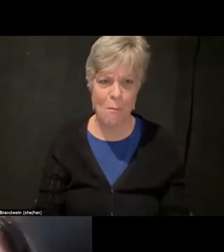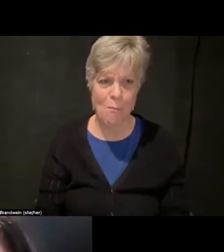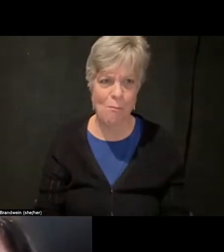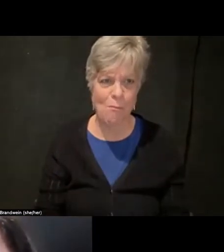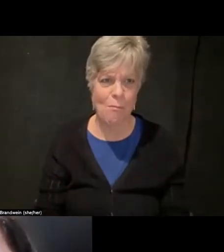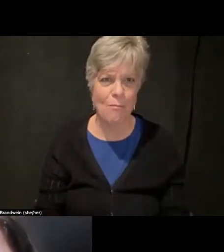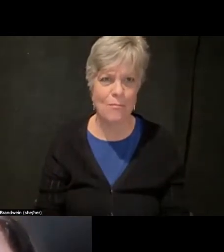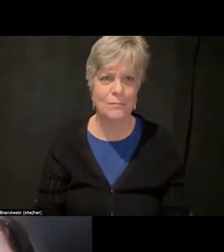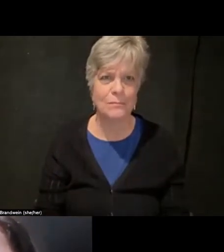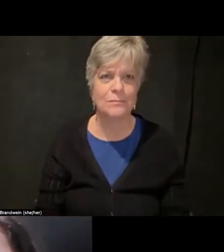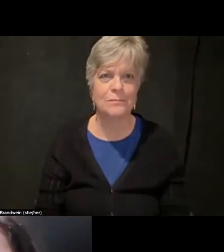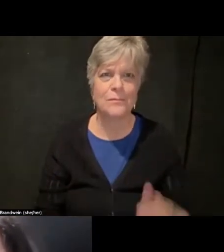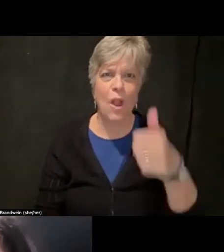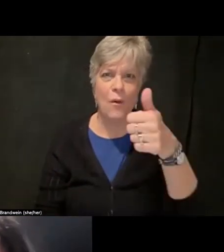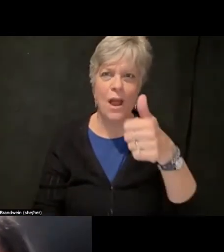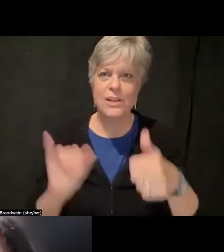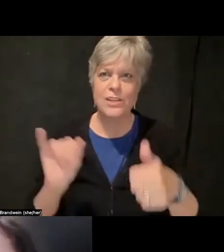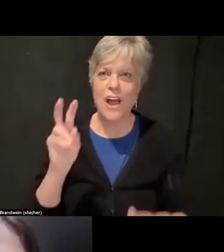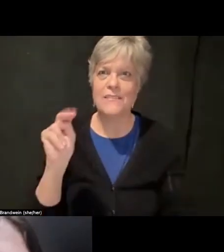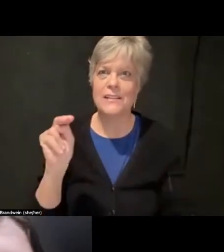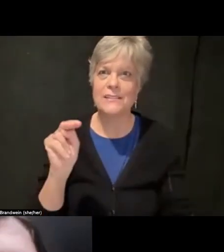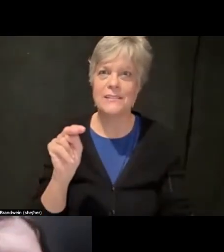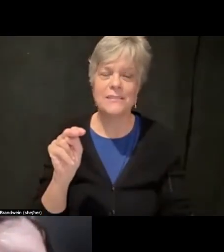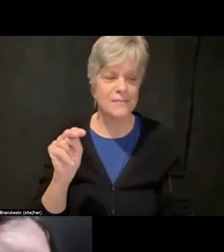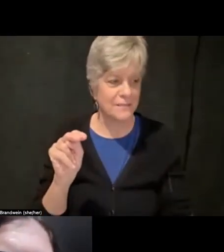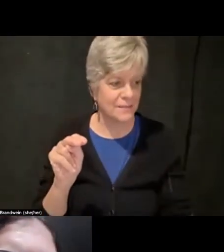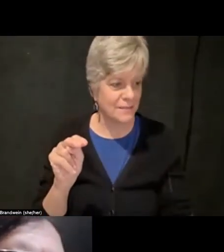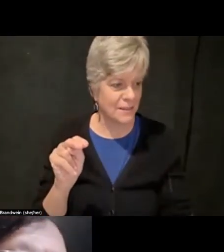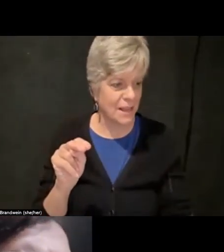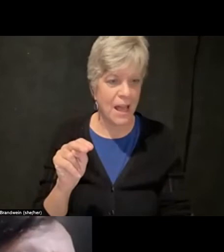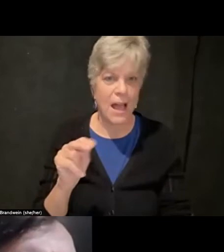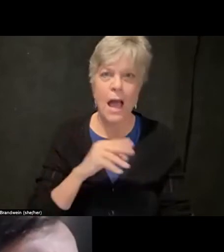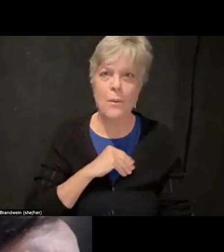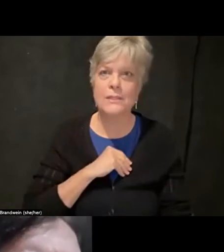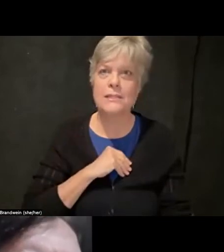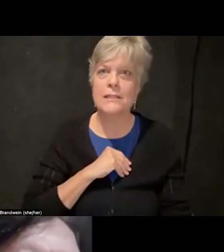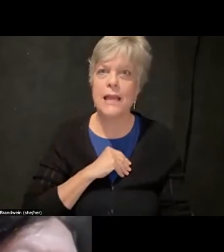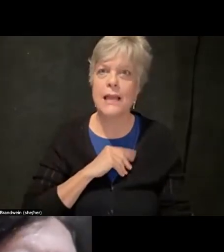All right, I will take a question from the raised hands.